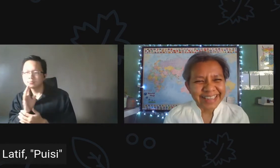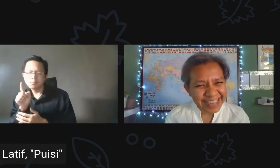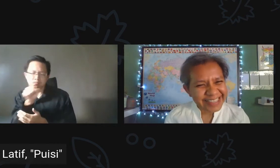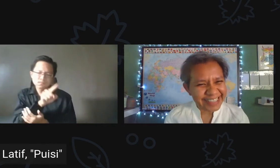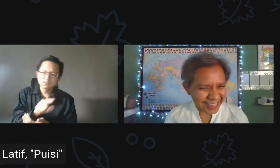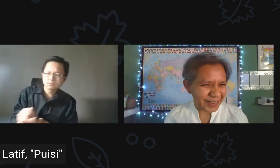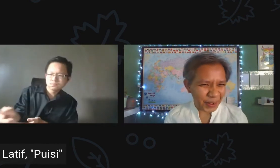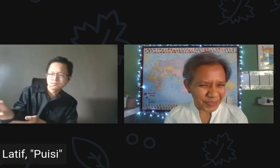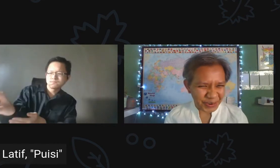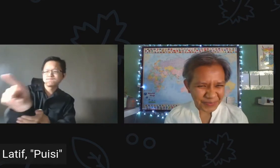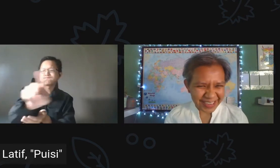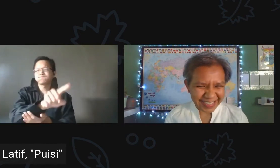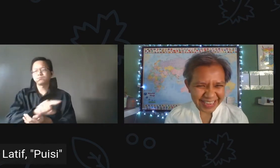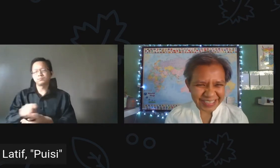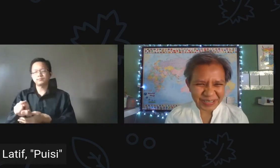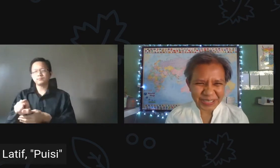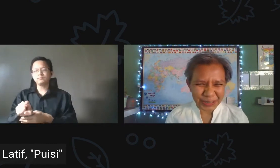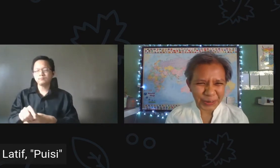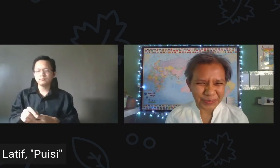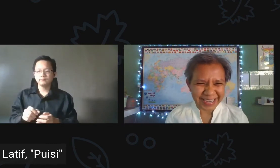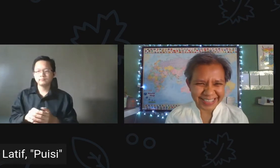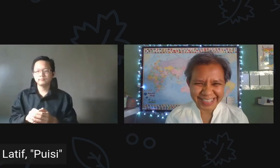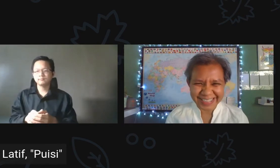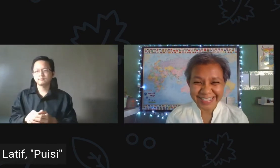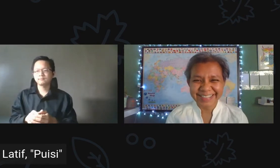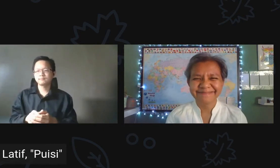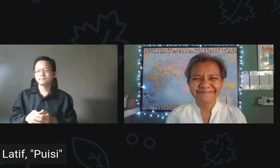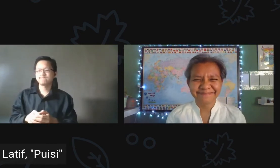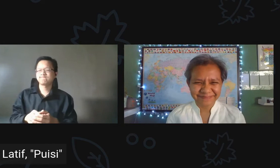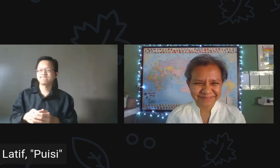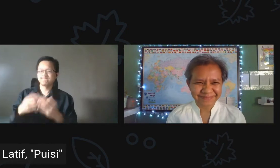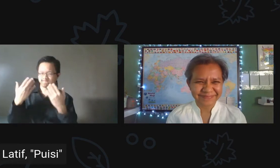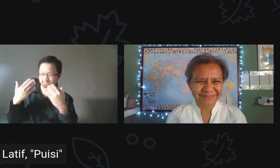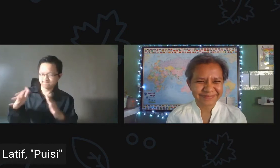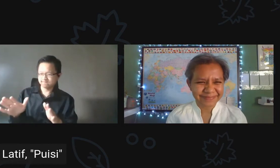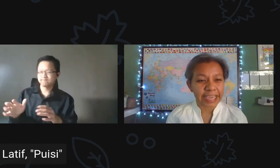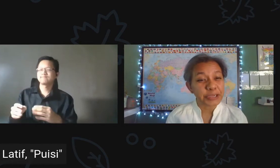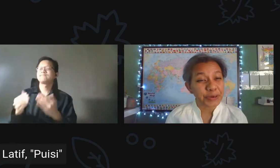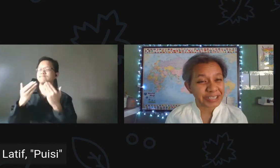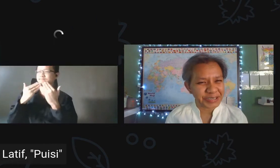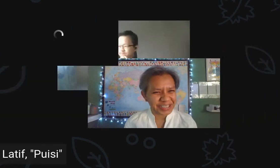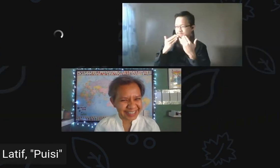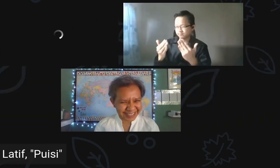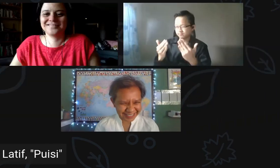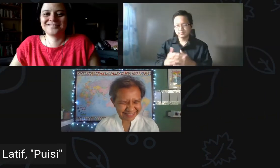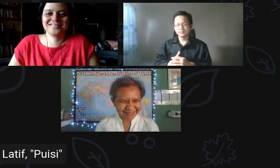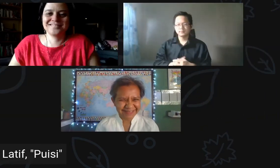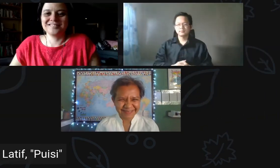That's all from me. Thank you so much. Thank you, Wei Chun.